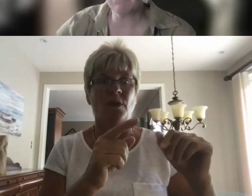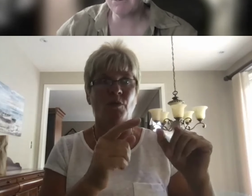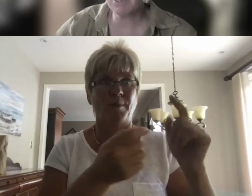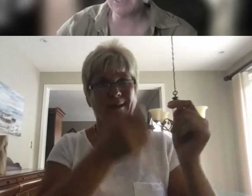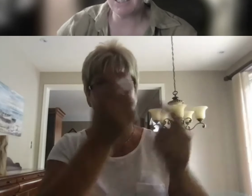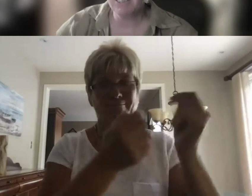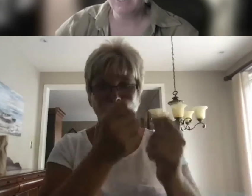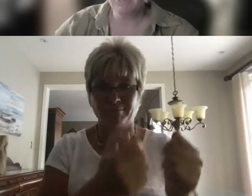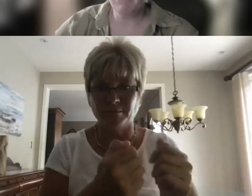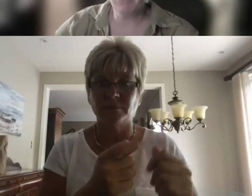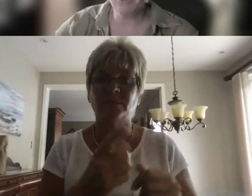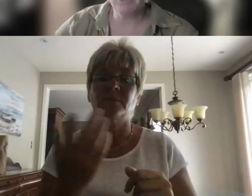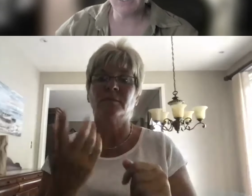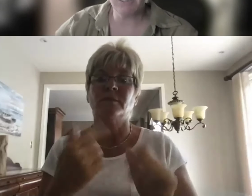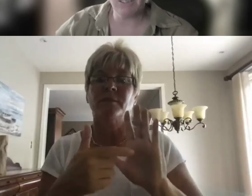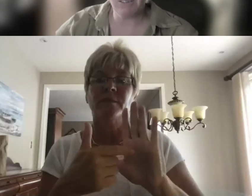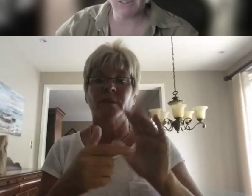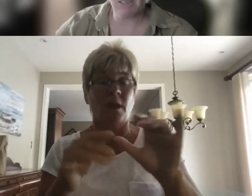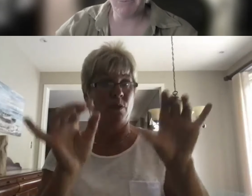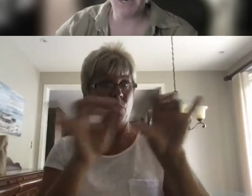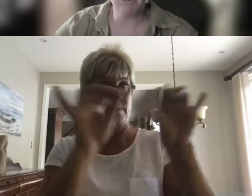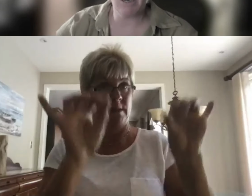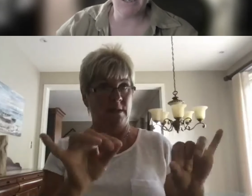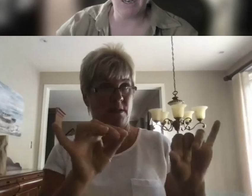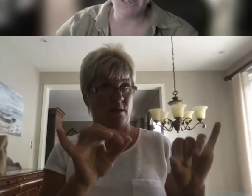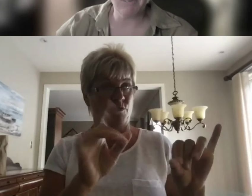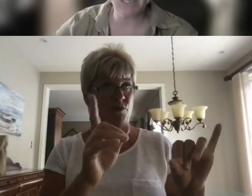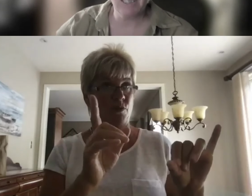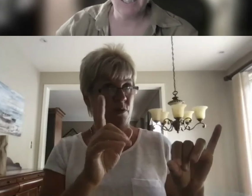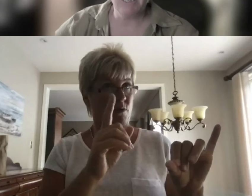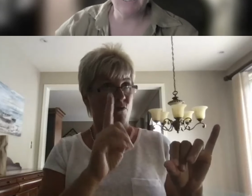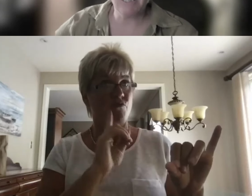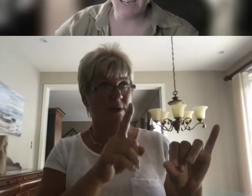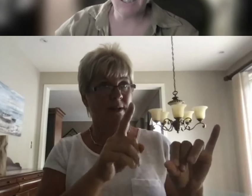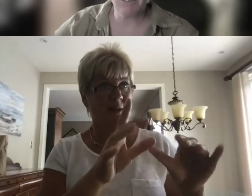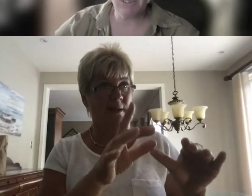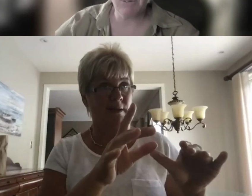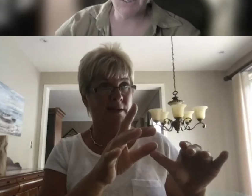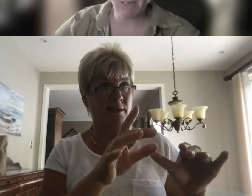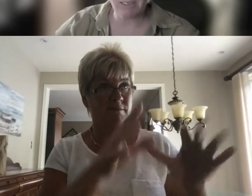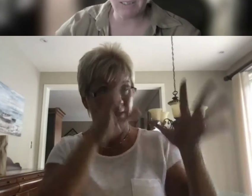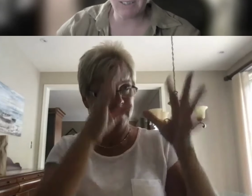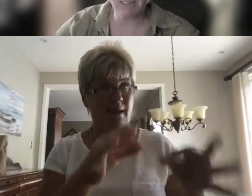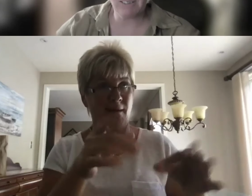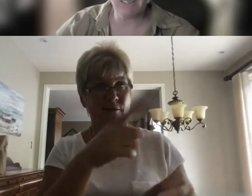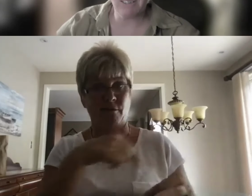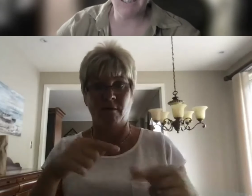really important decisions about our lives, is that going to address?